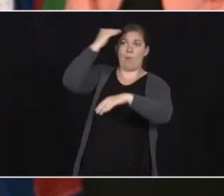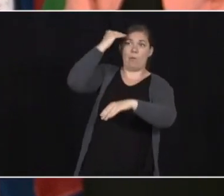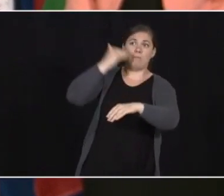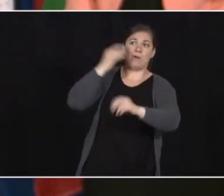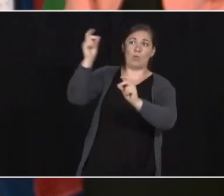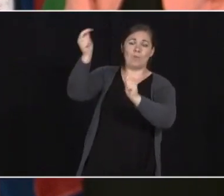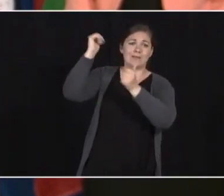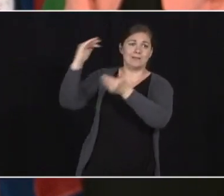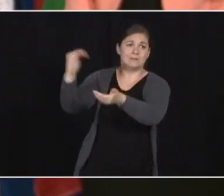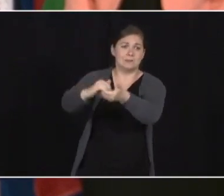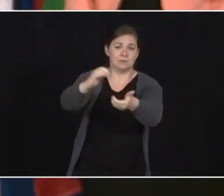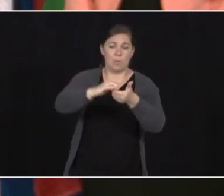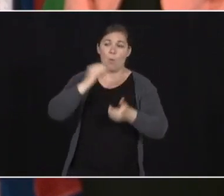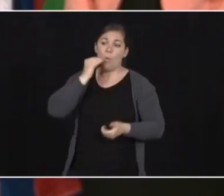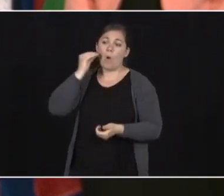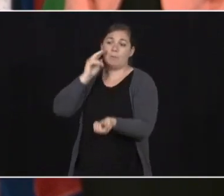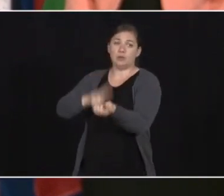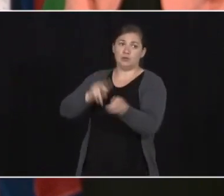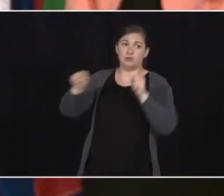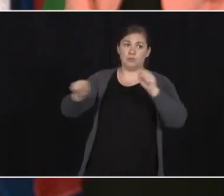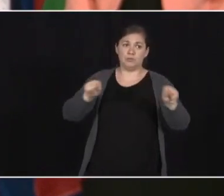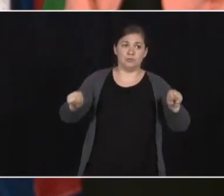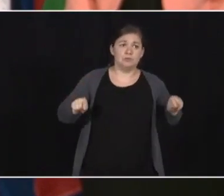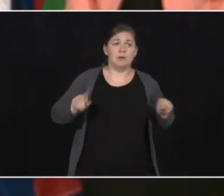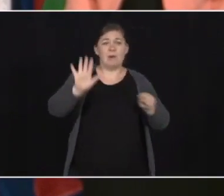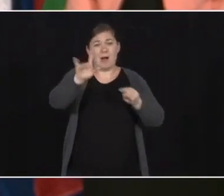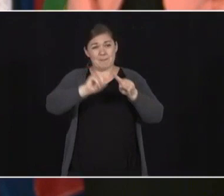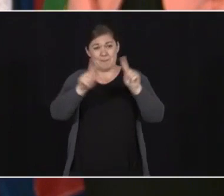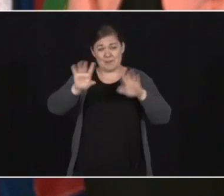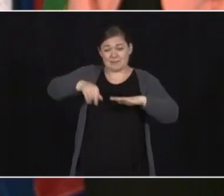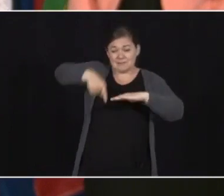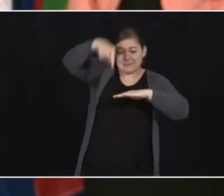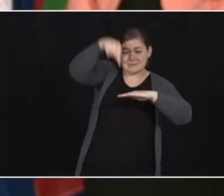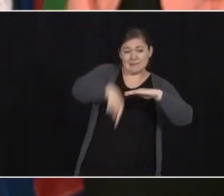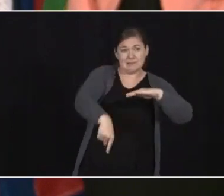But to the extent and details that we have seen in the report,